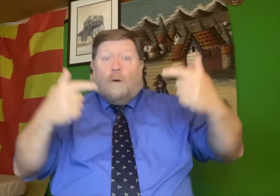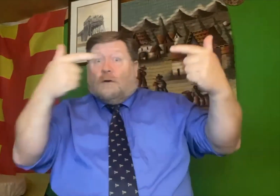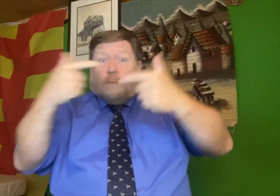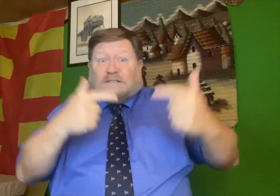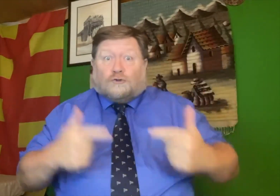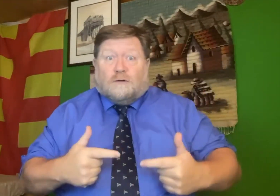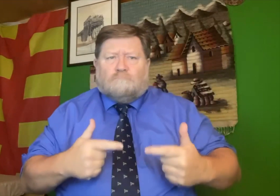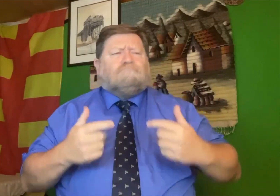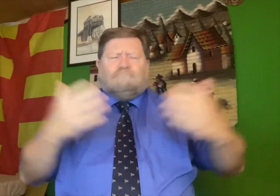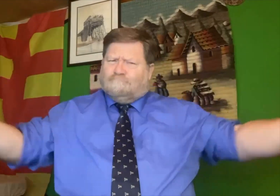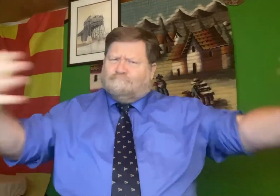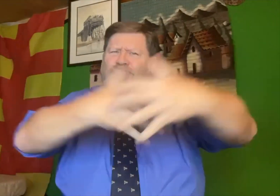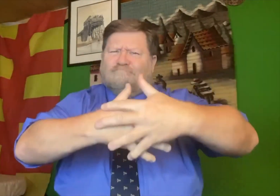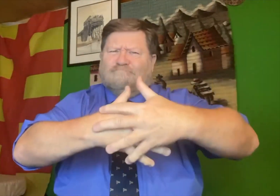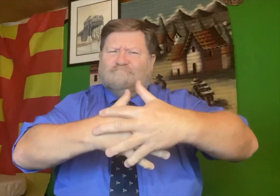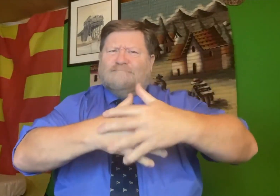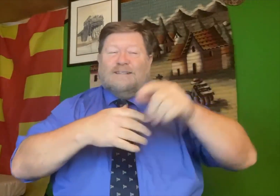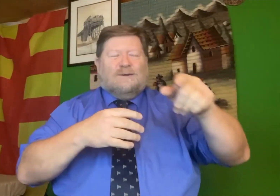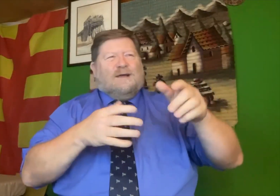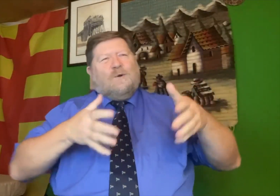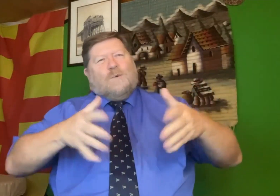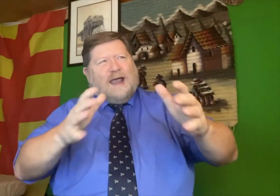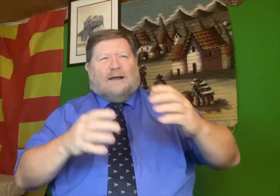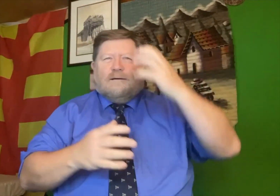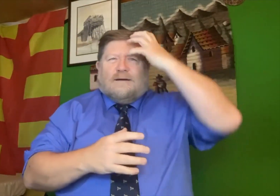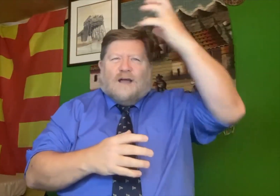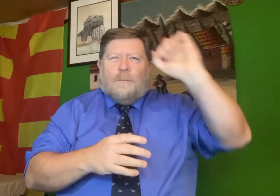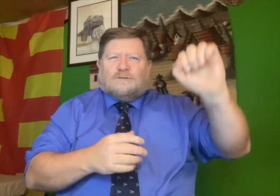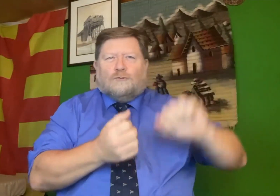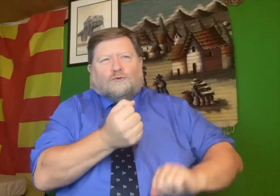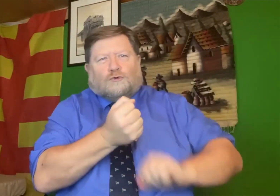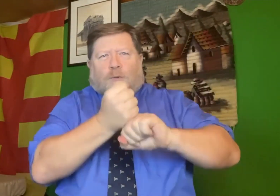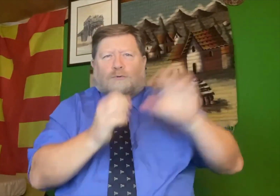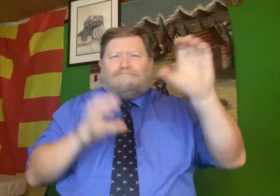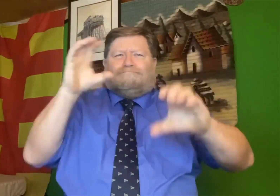or when you compete in competitions. The way governments support